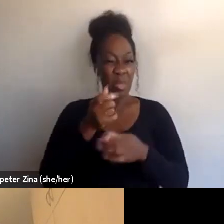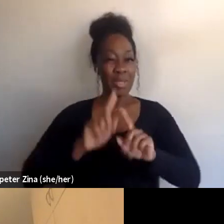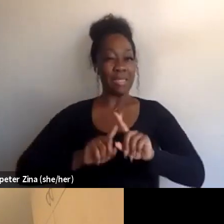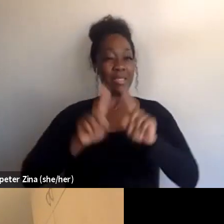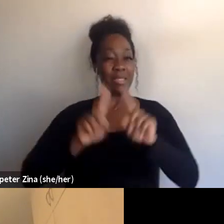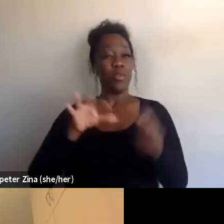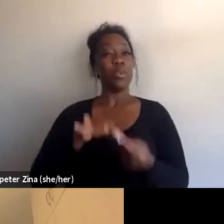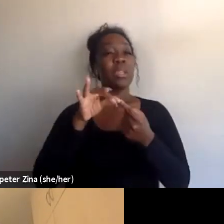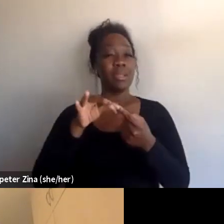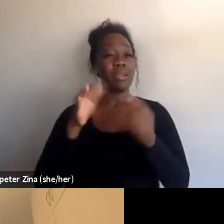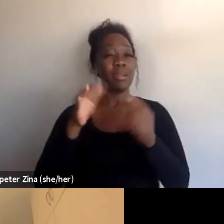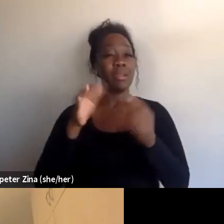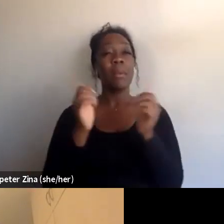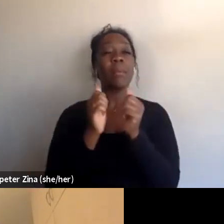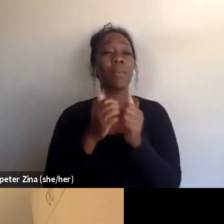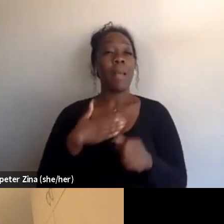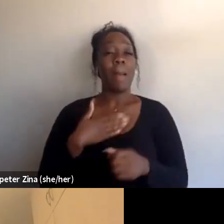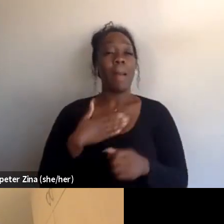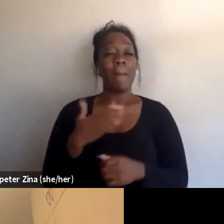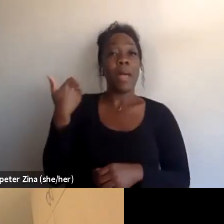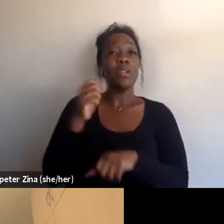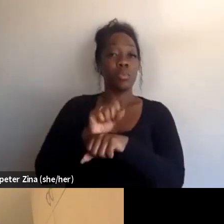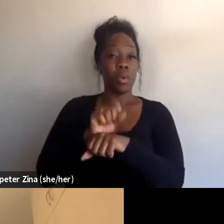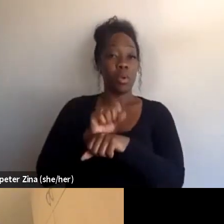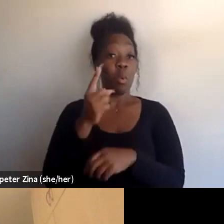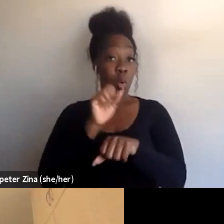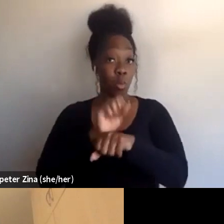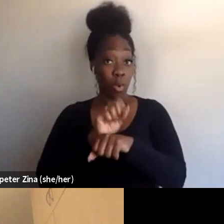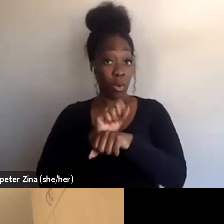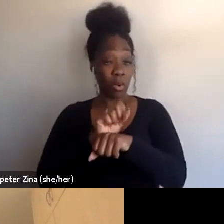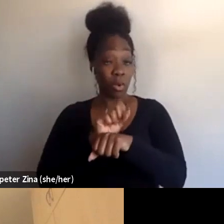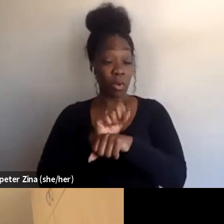One work that I did was a musical called "Divas of Kofifi".